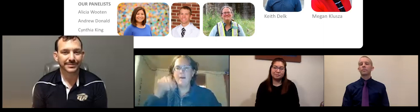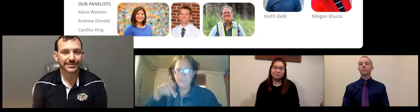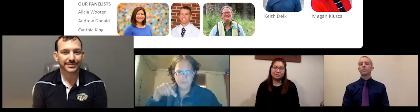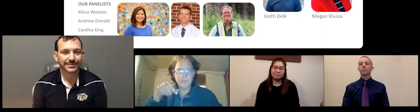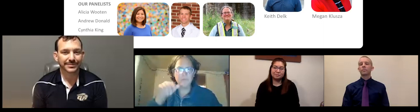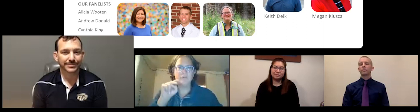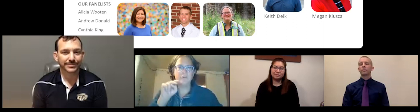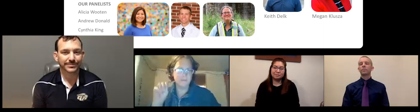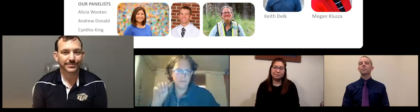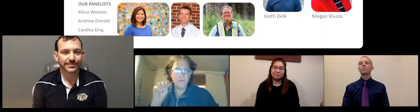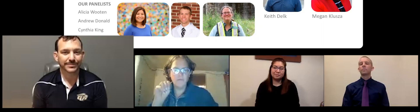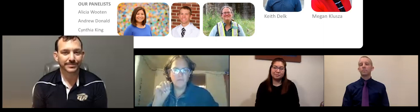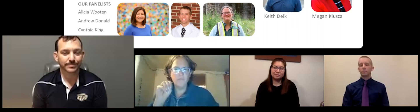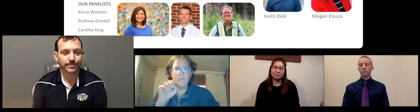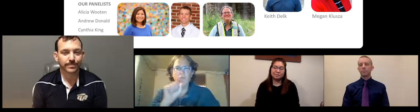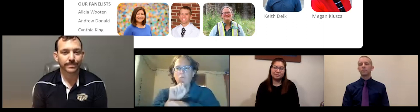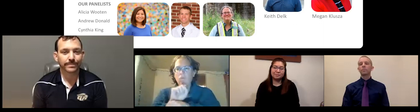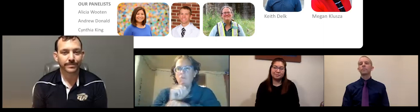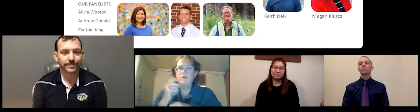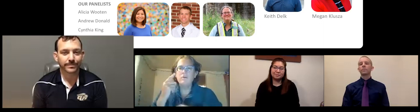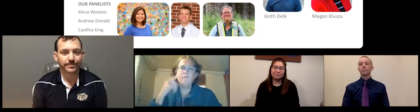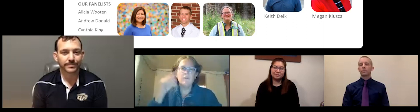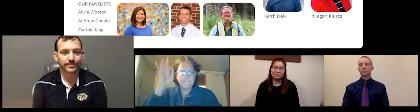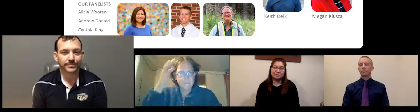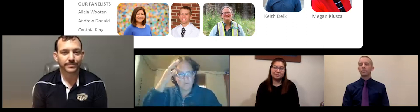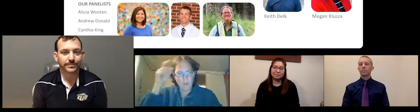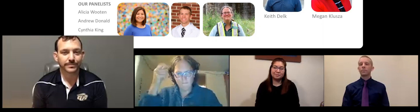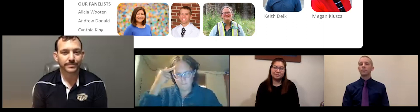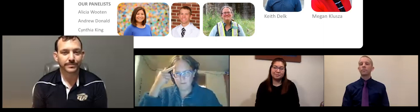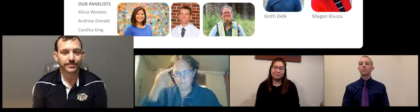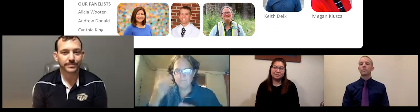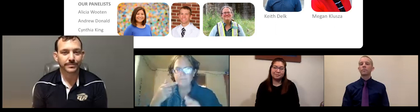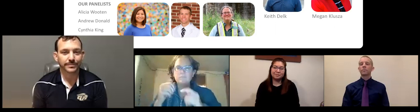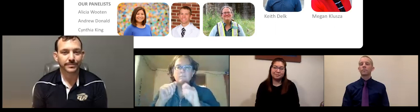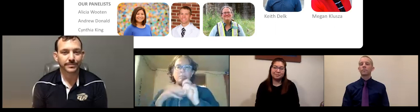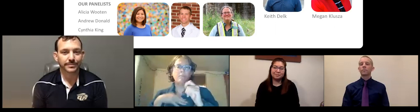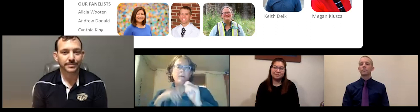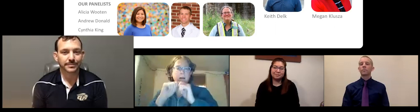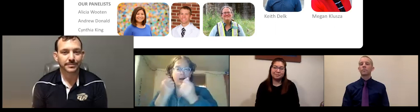And now, I'm in Albuquerque, New Mexico, working for the federal government.